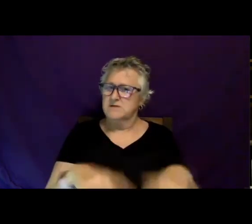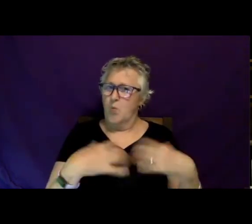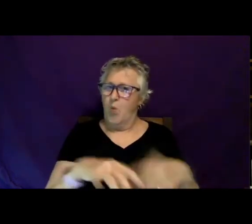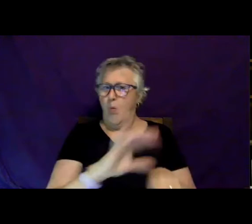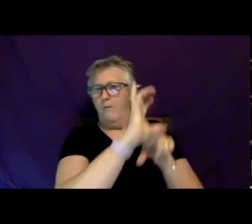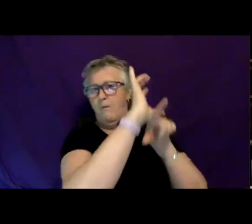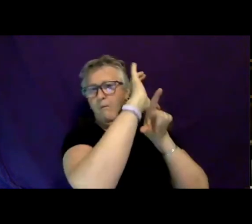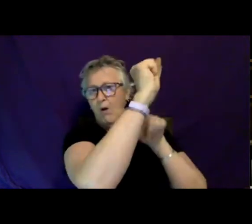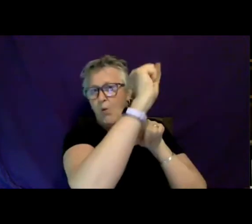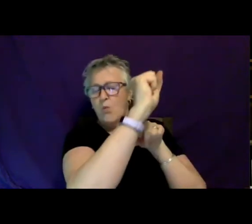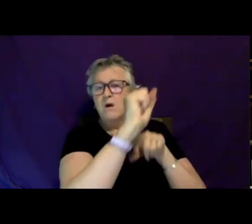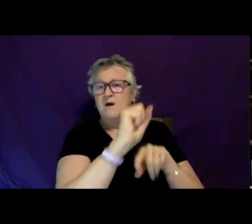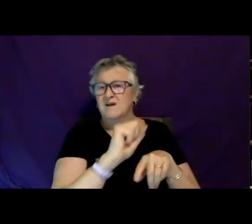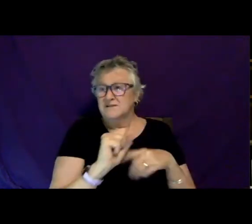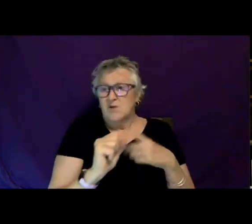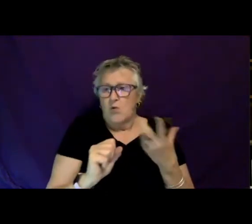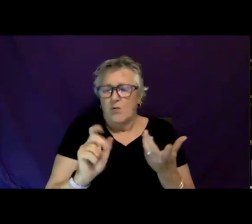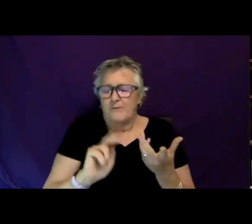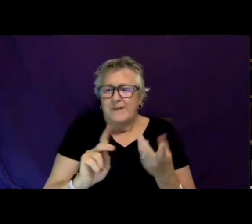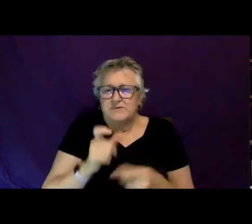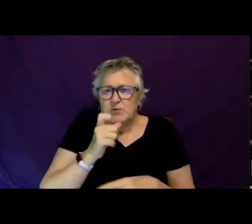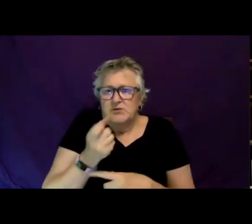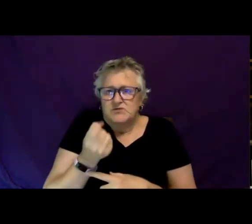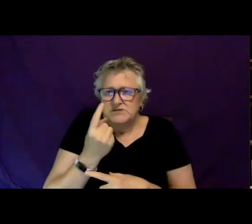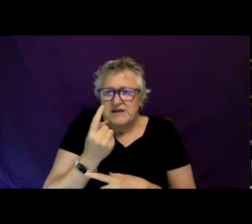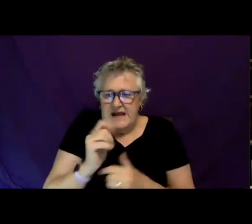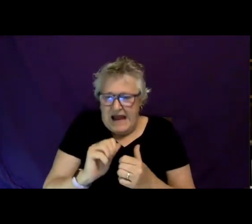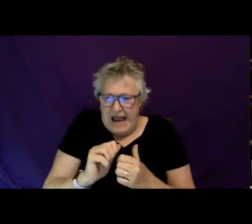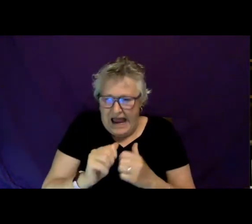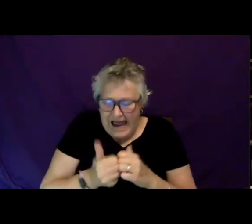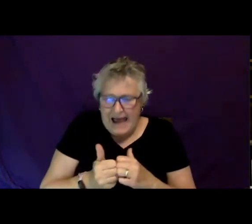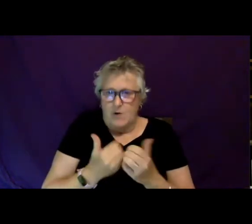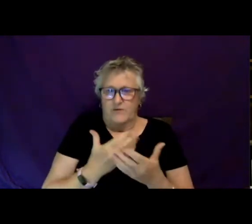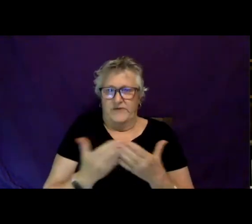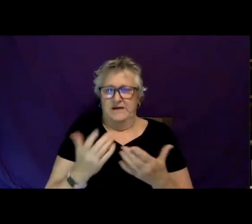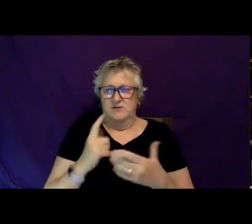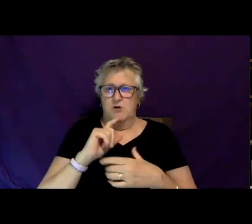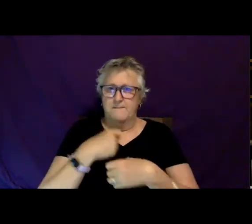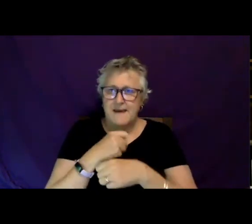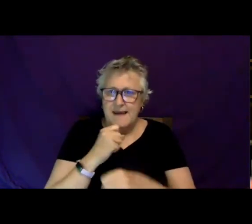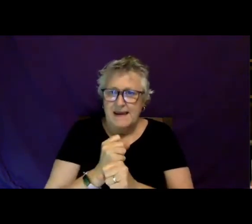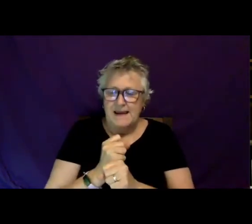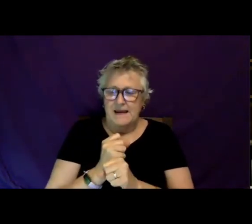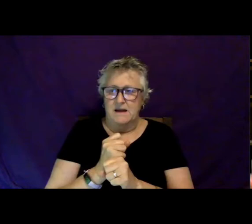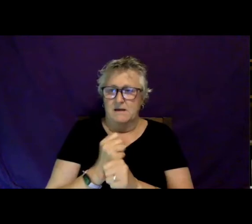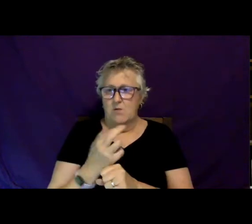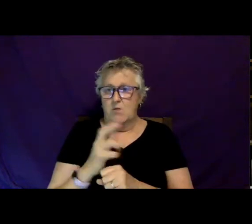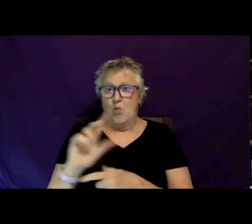that people just don't understand how things are made, or where they come from. So, when somebody recognizes,